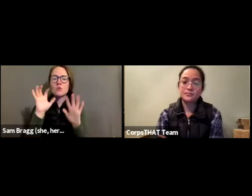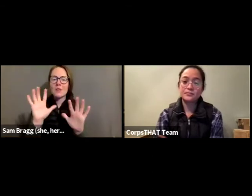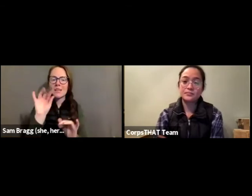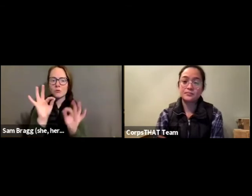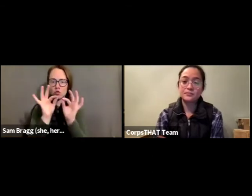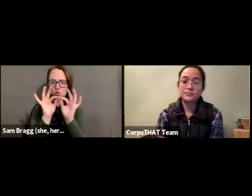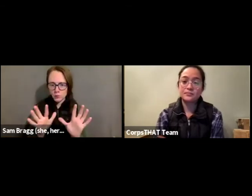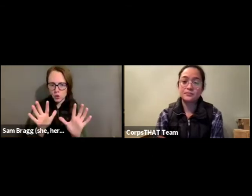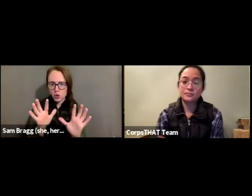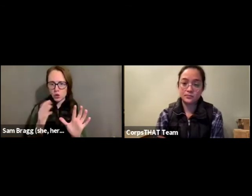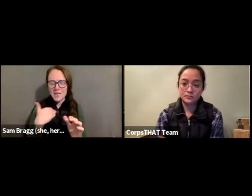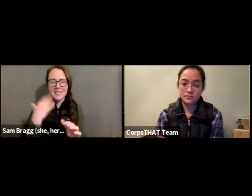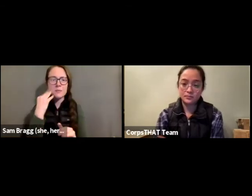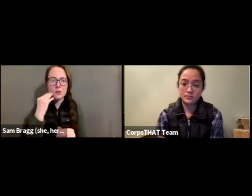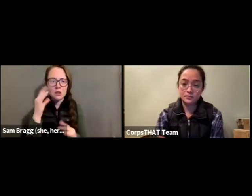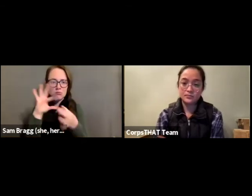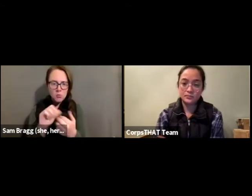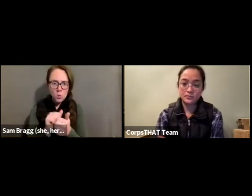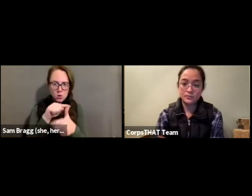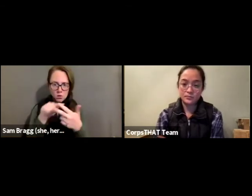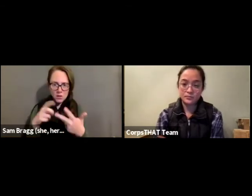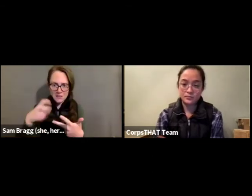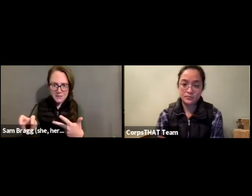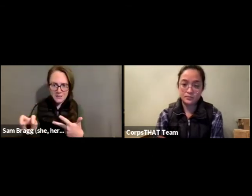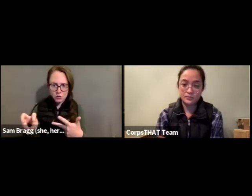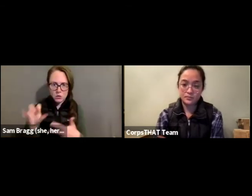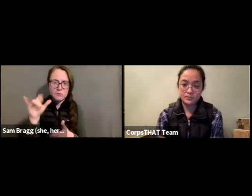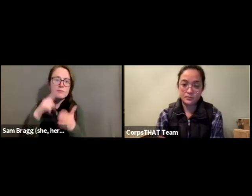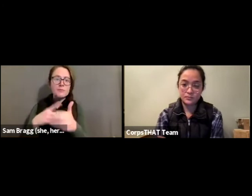on those three trips having an interpreter who is experienced with